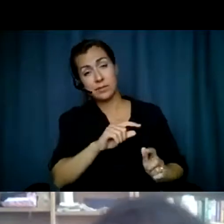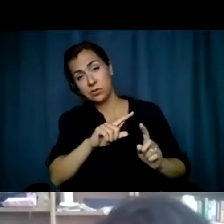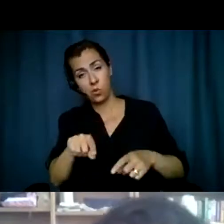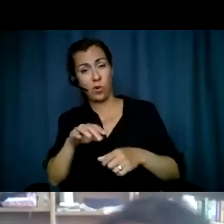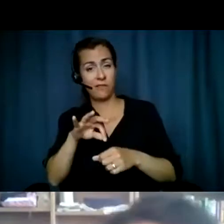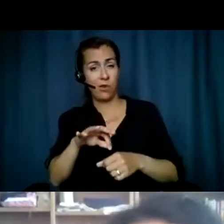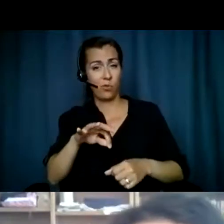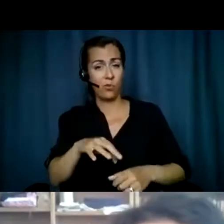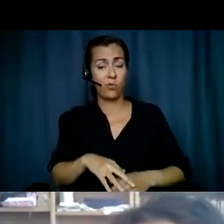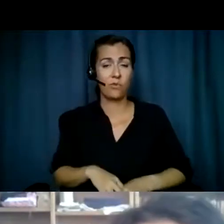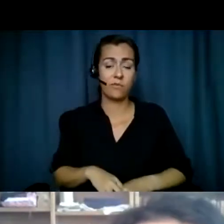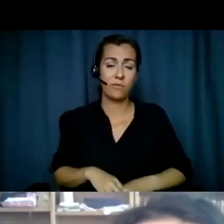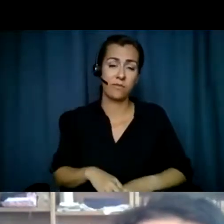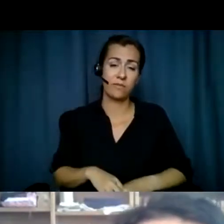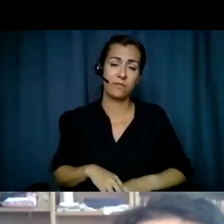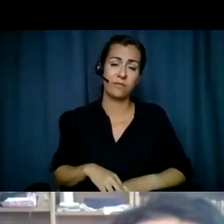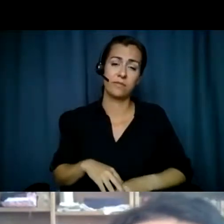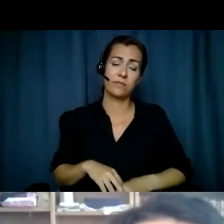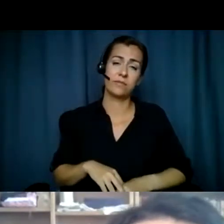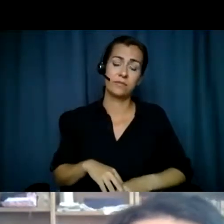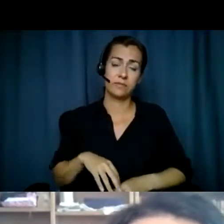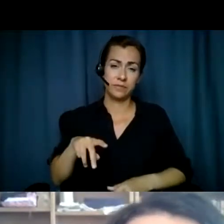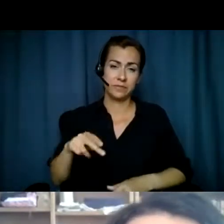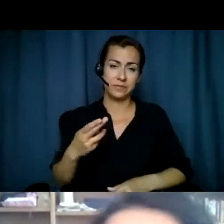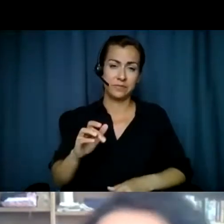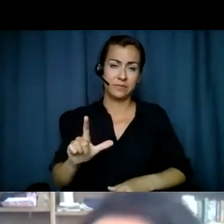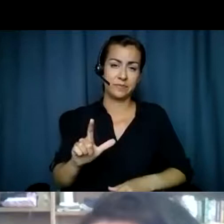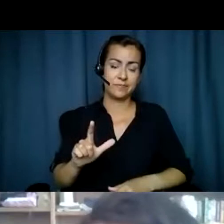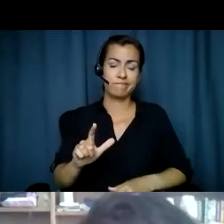if you're white, black, brown, purple or blue, you